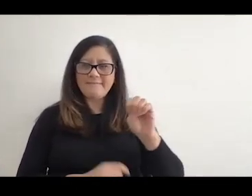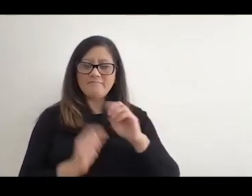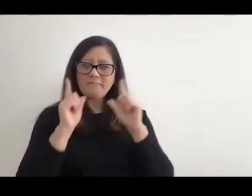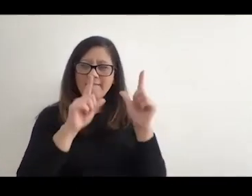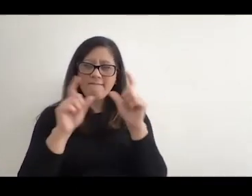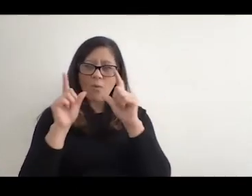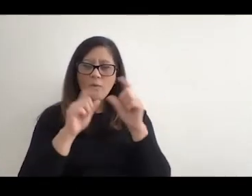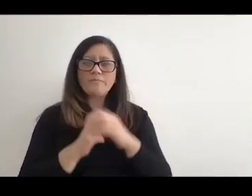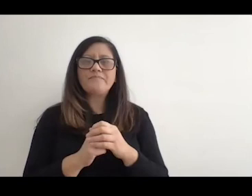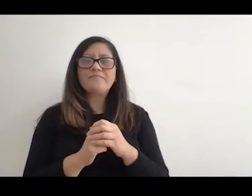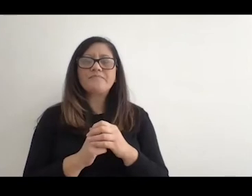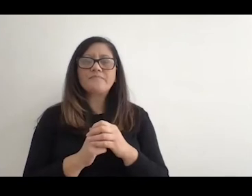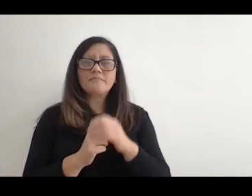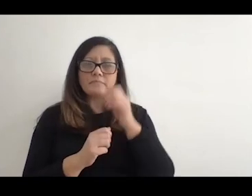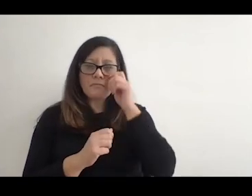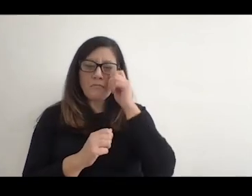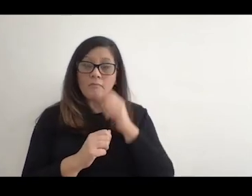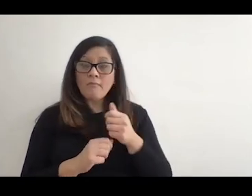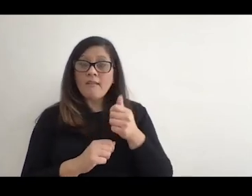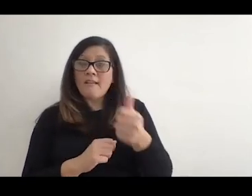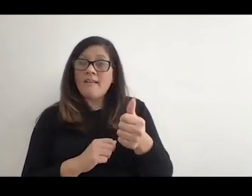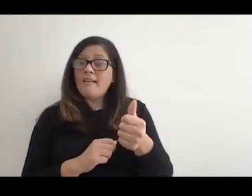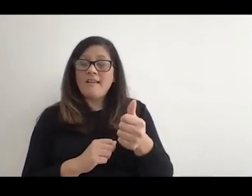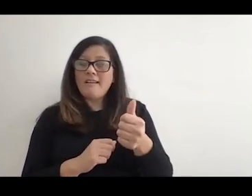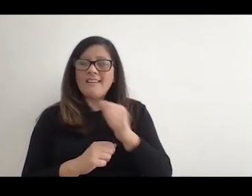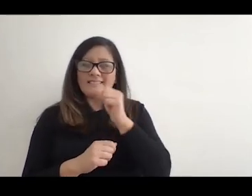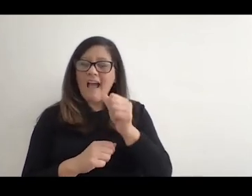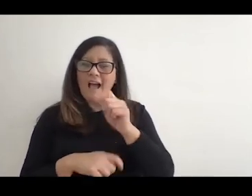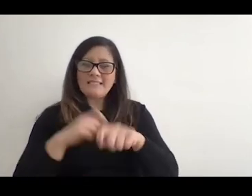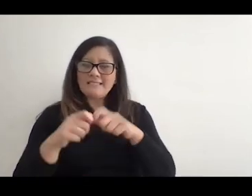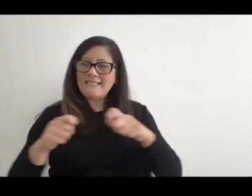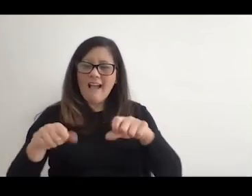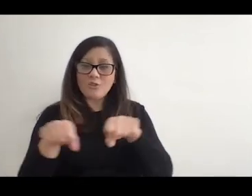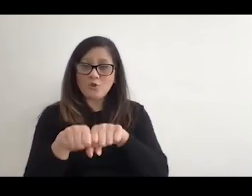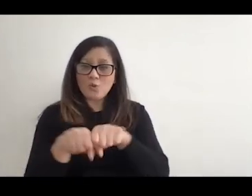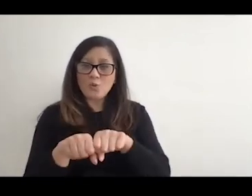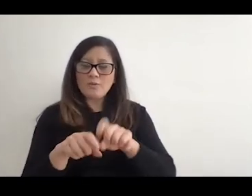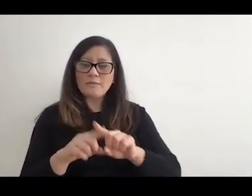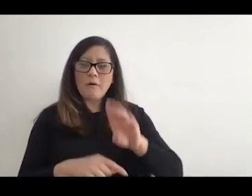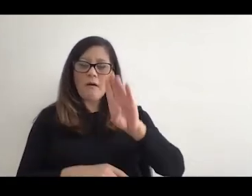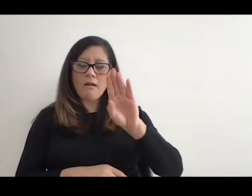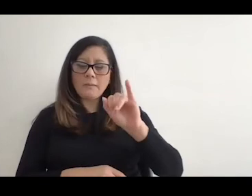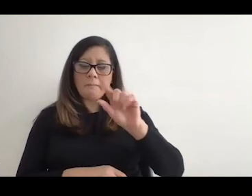tied his shoes, so Billy's footwear offers a shoe that literally.